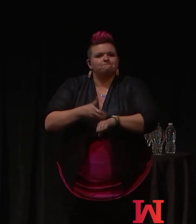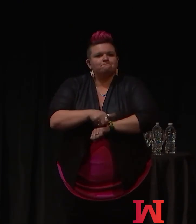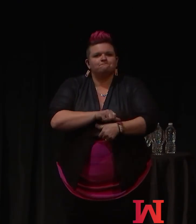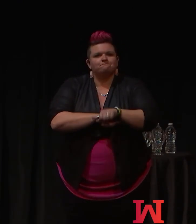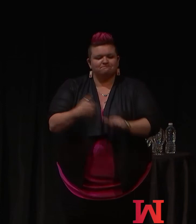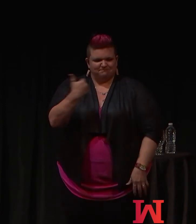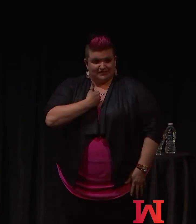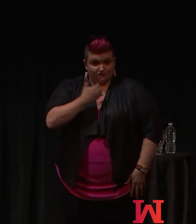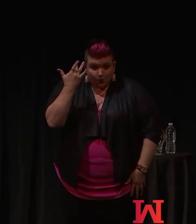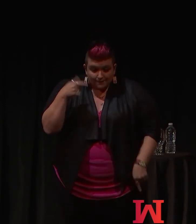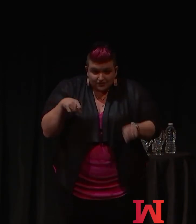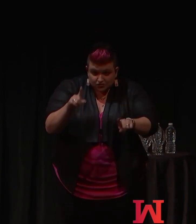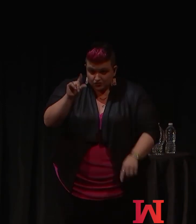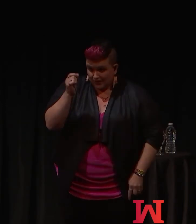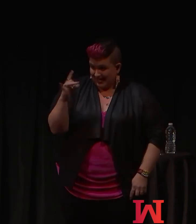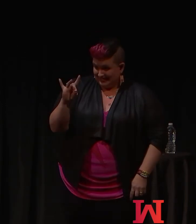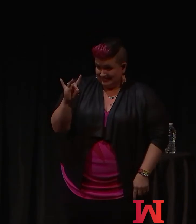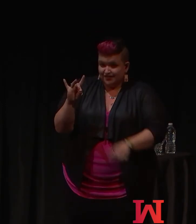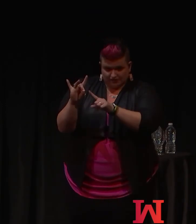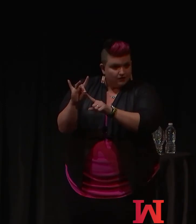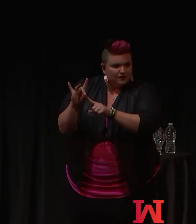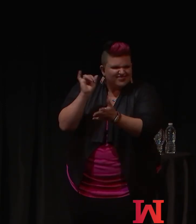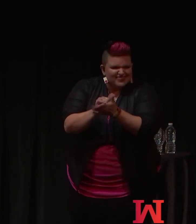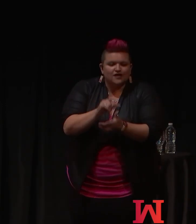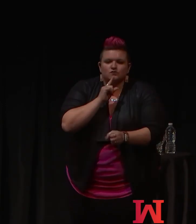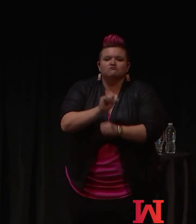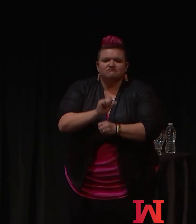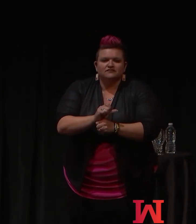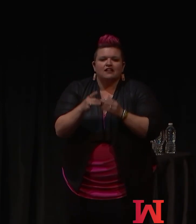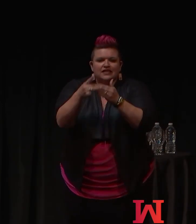because in 2018, that's what real leadership looks like.